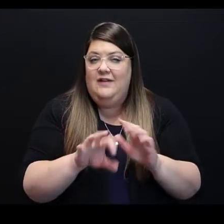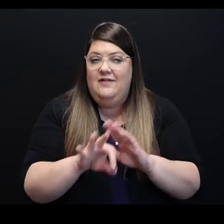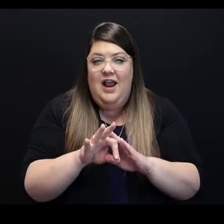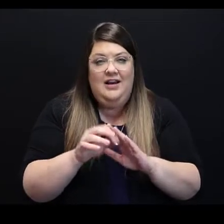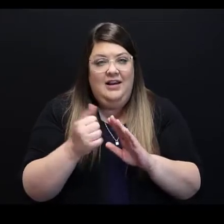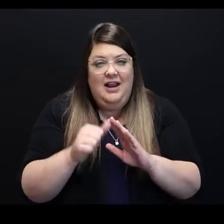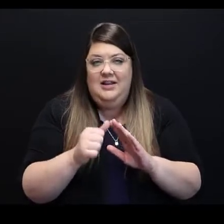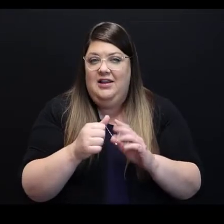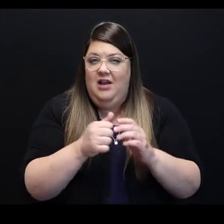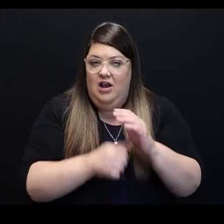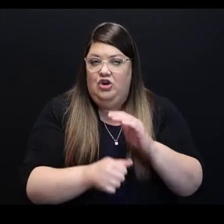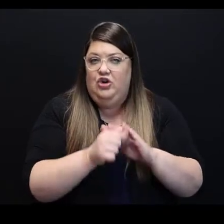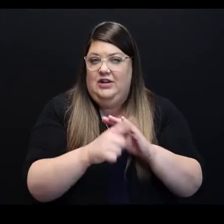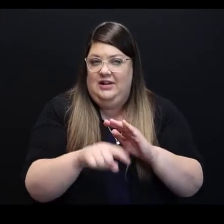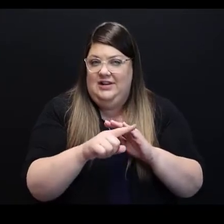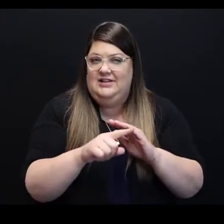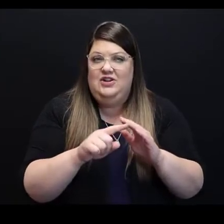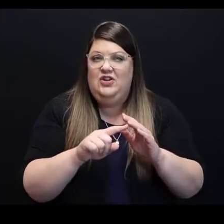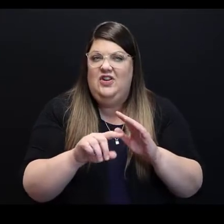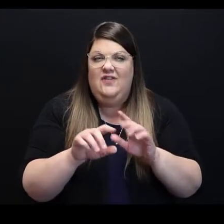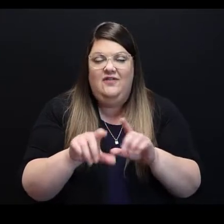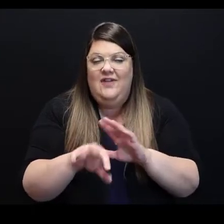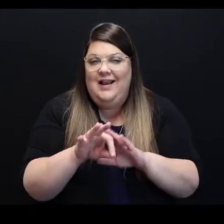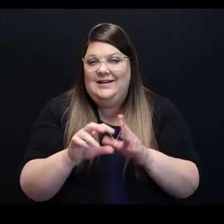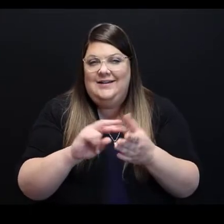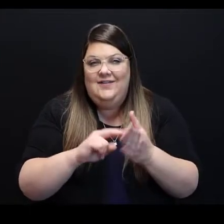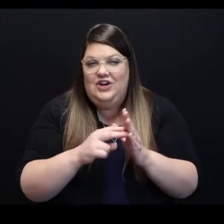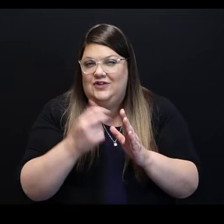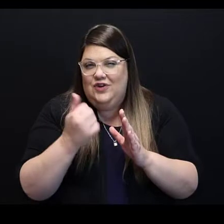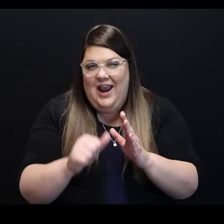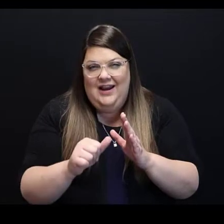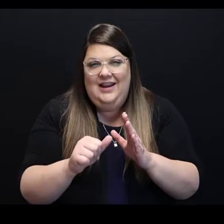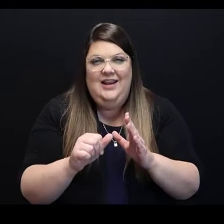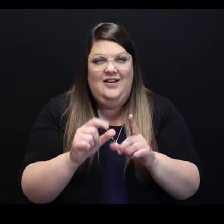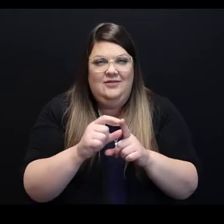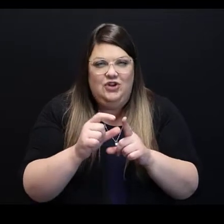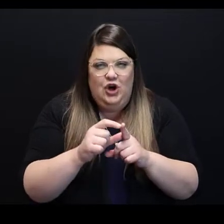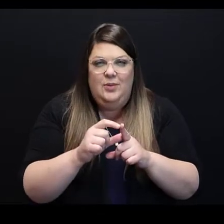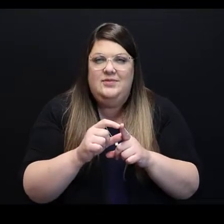For example, you can find definitions for all disability focused terms by selecting